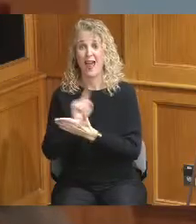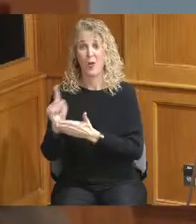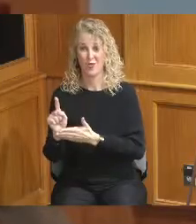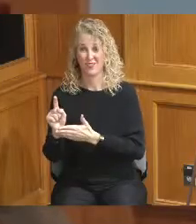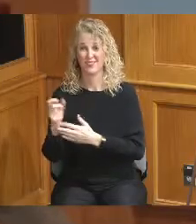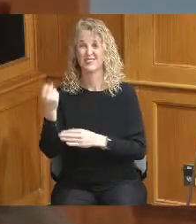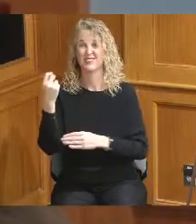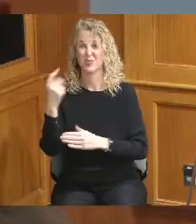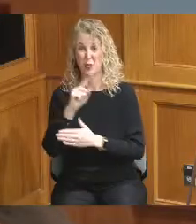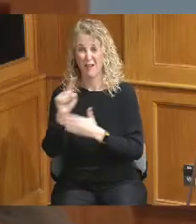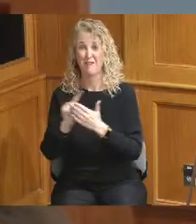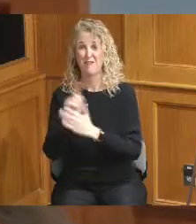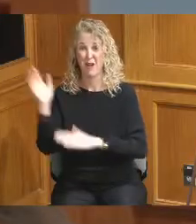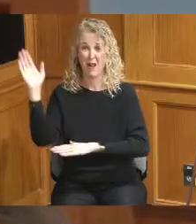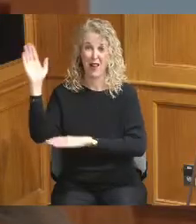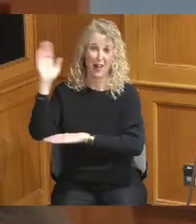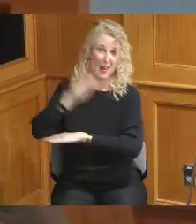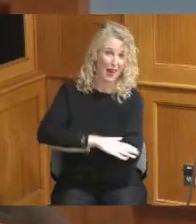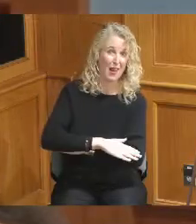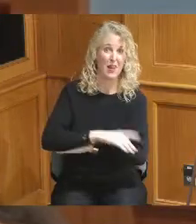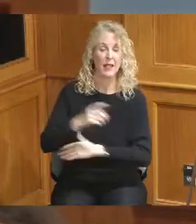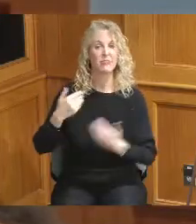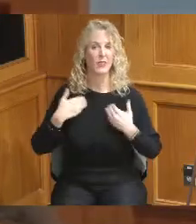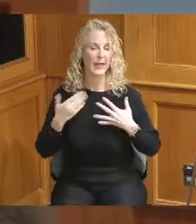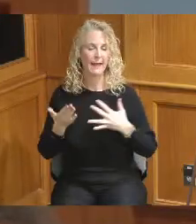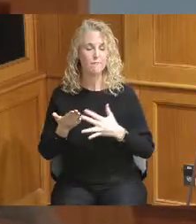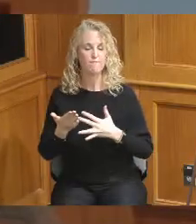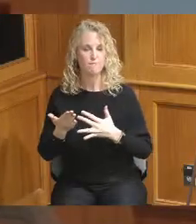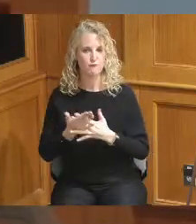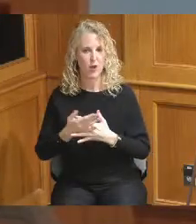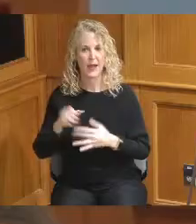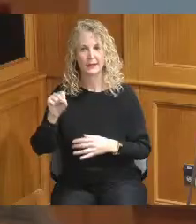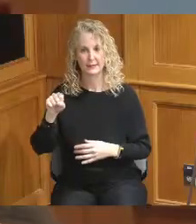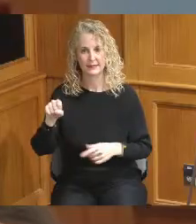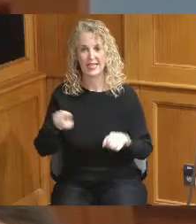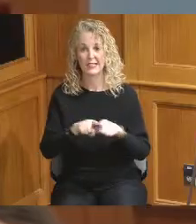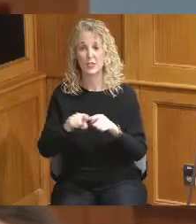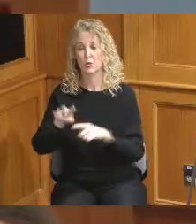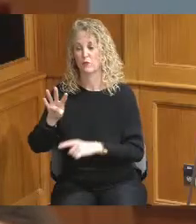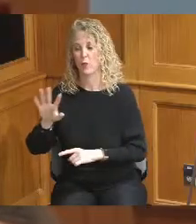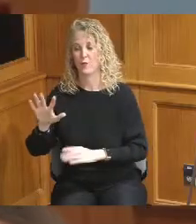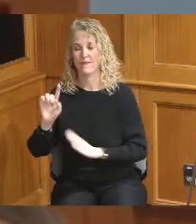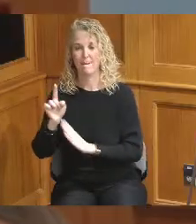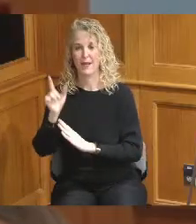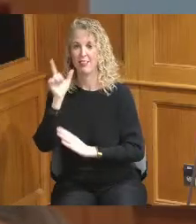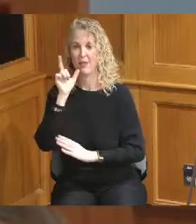hours and they have that you designated breaks along with a 45 minute lunch so so they have a